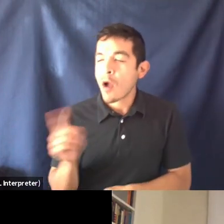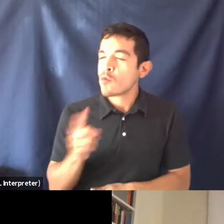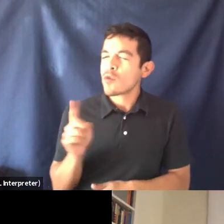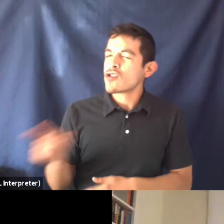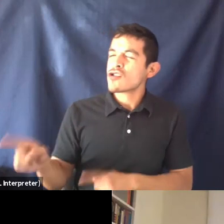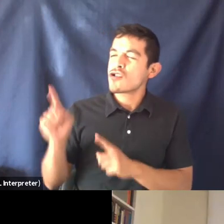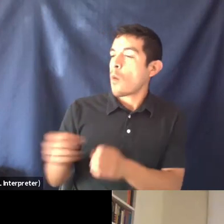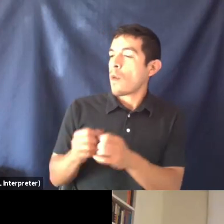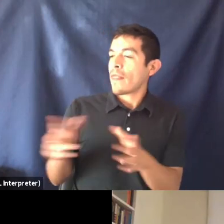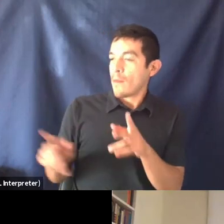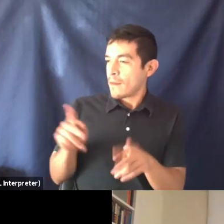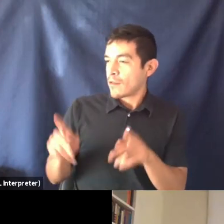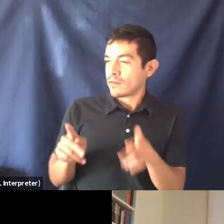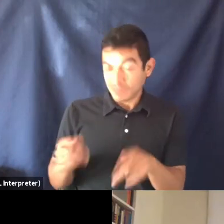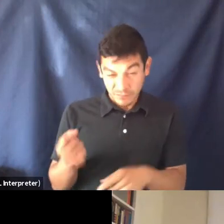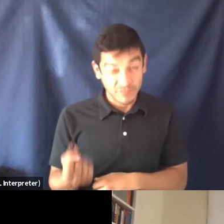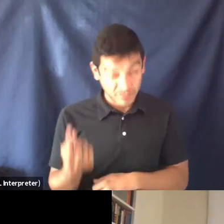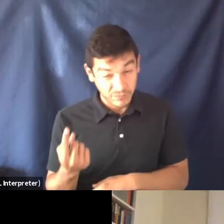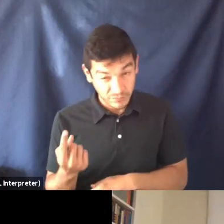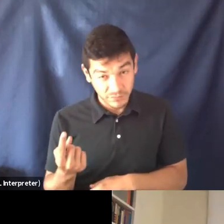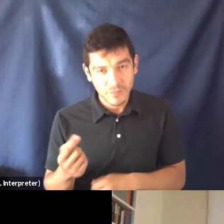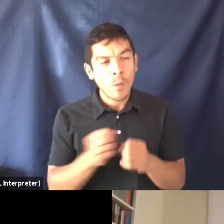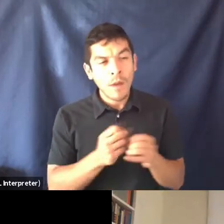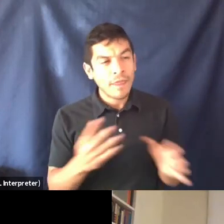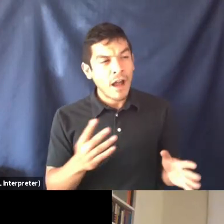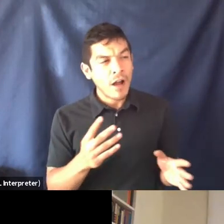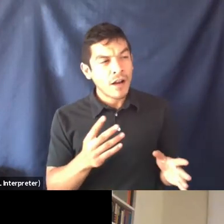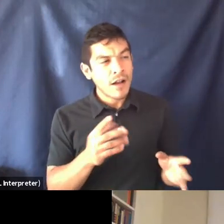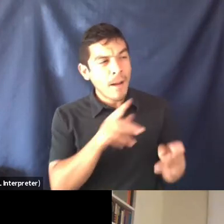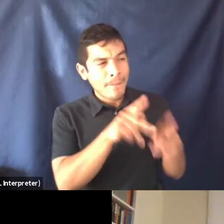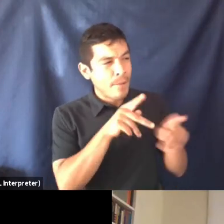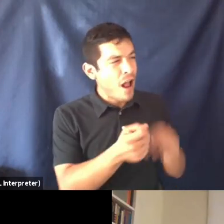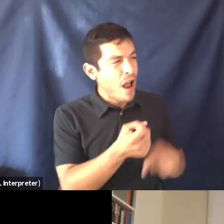from an anthropocentric understanding of the world, and you truly try to immerse yourself